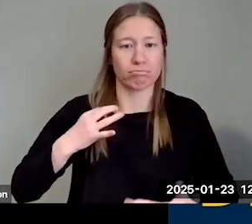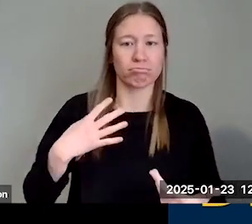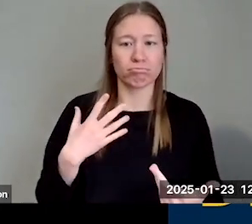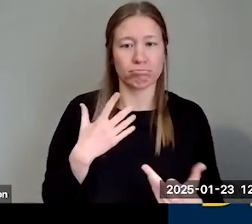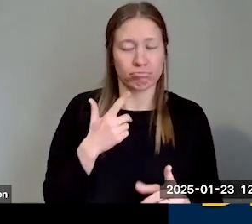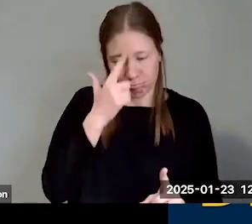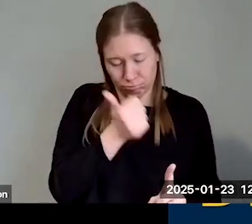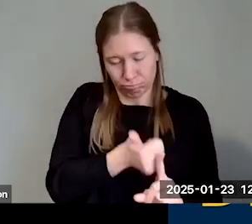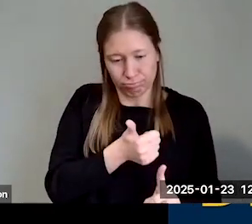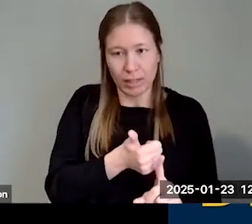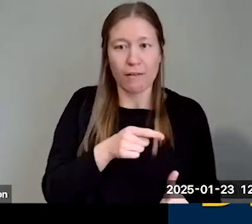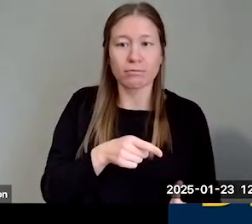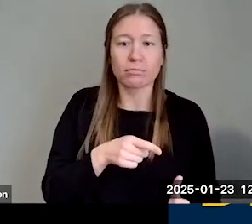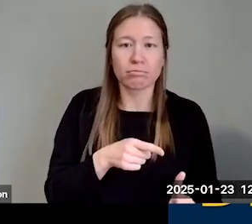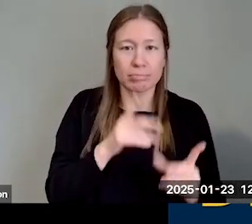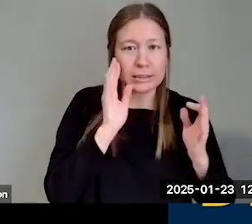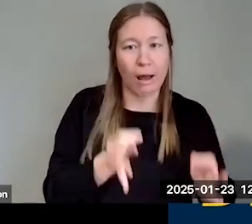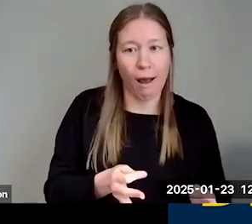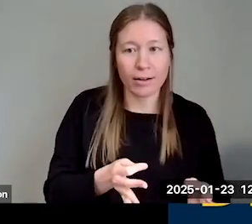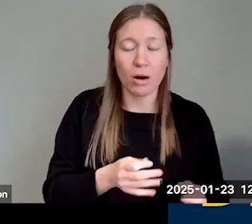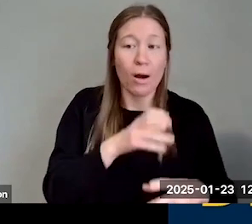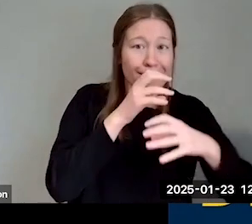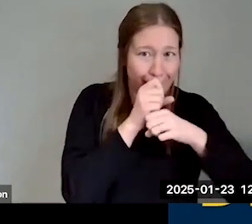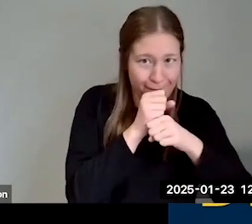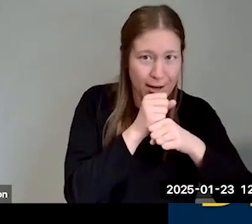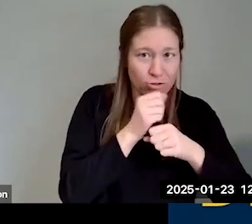for providing information about disability status